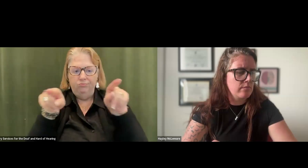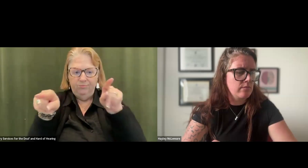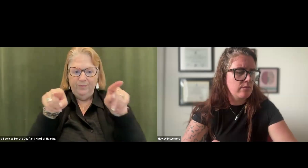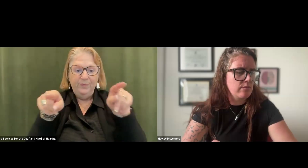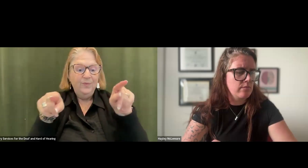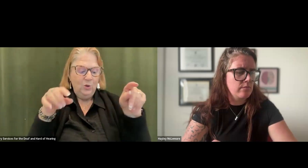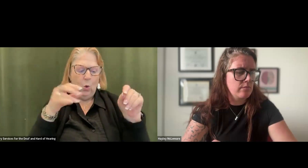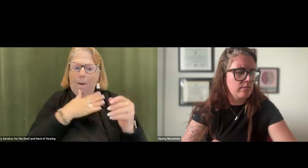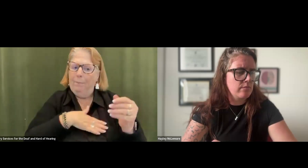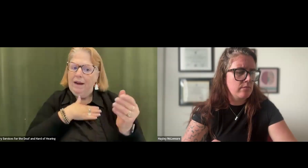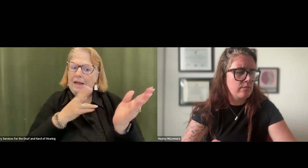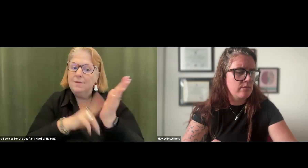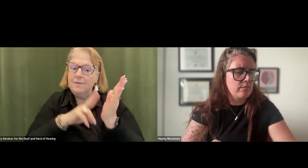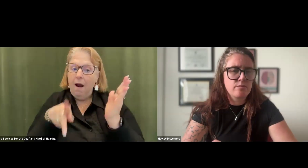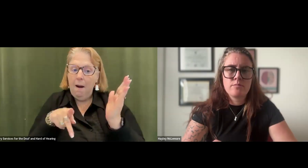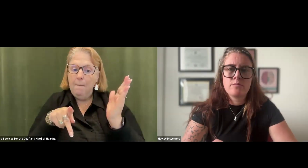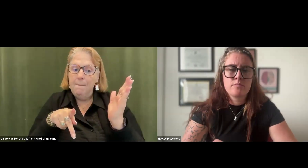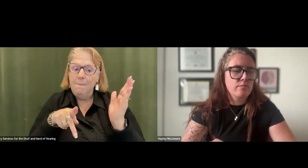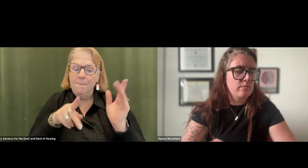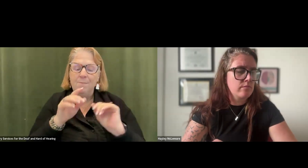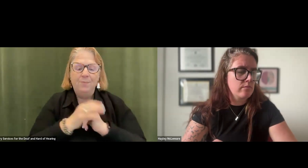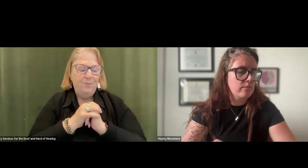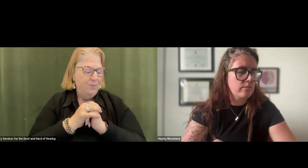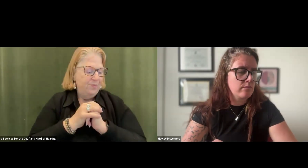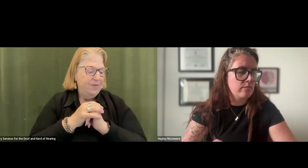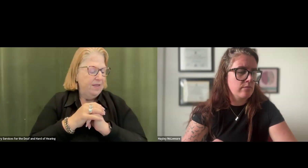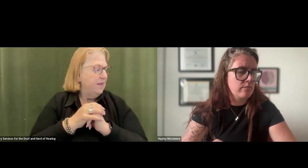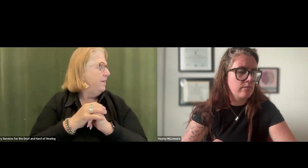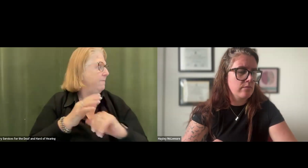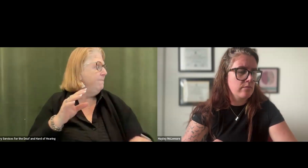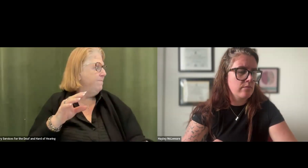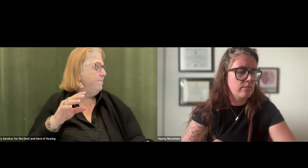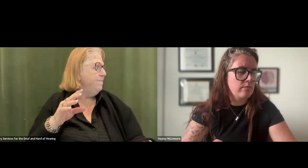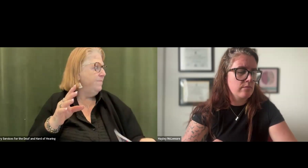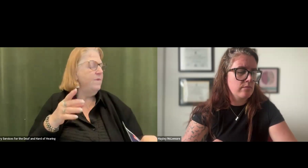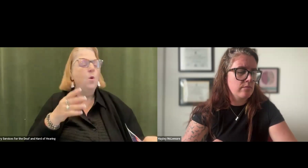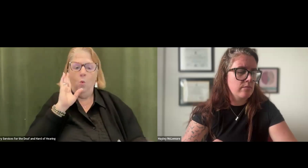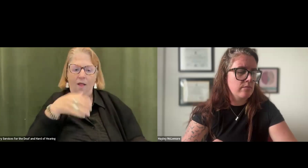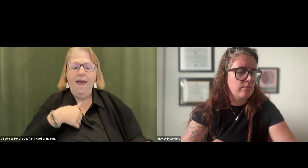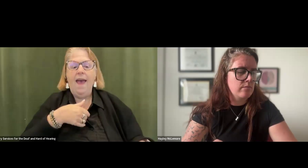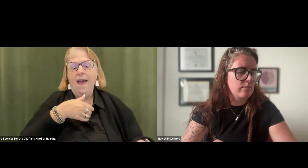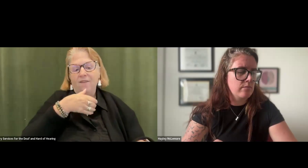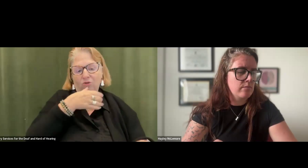So those two branches will be hosting this family silent movie night. So please go ahead and RSVP and sign up for that event.